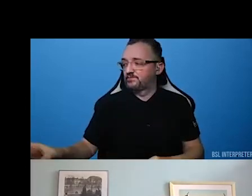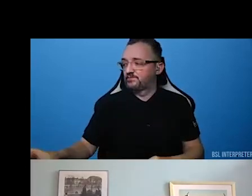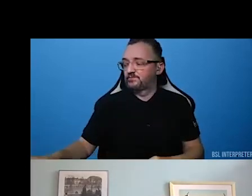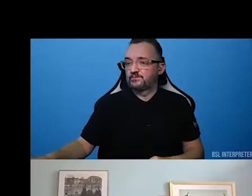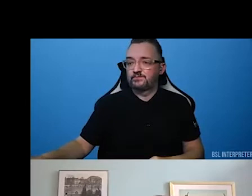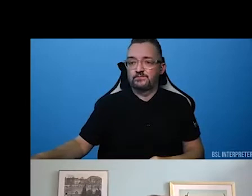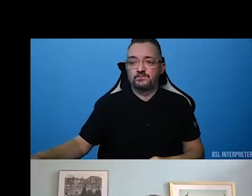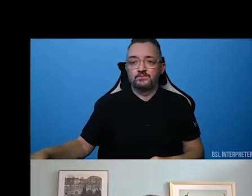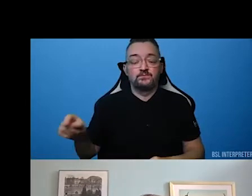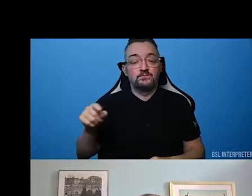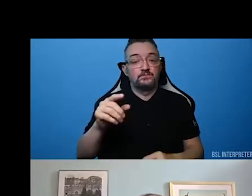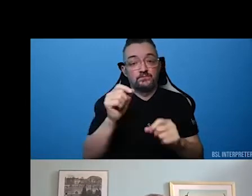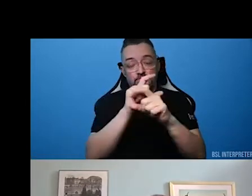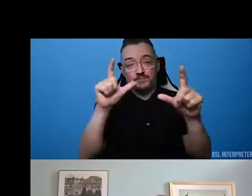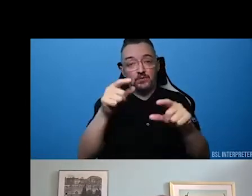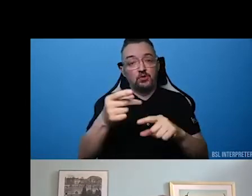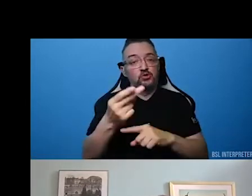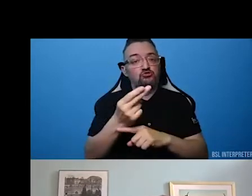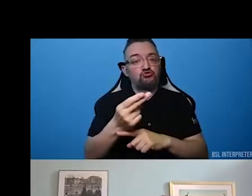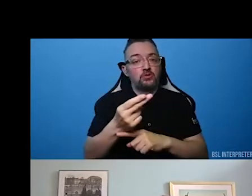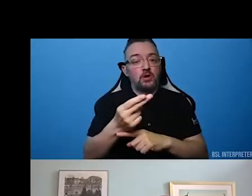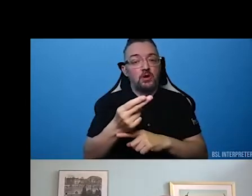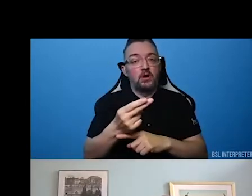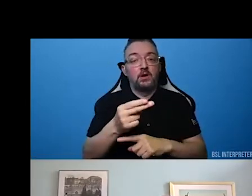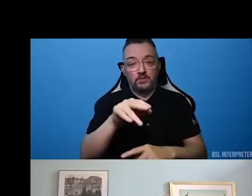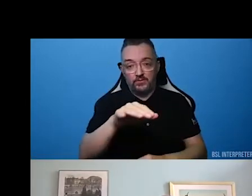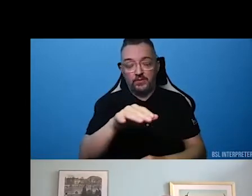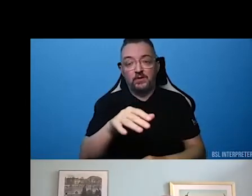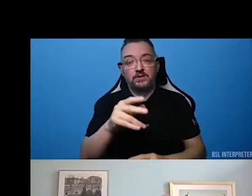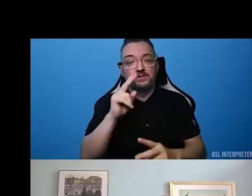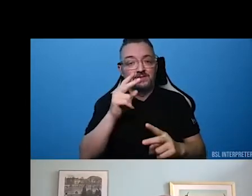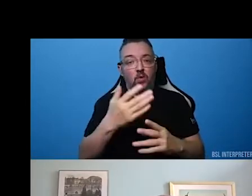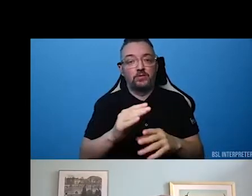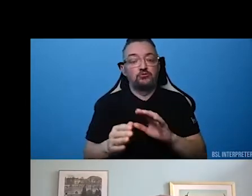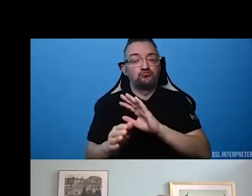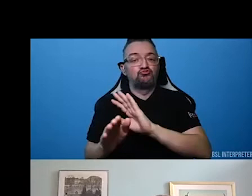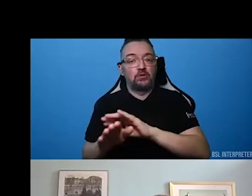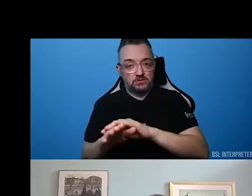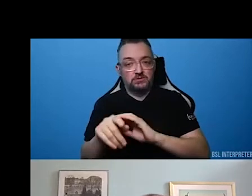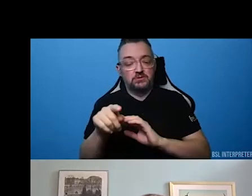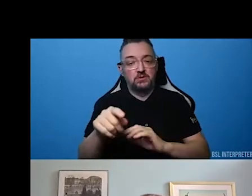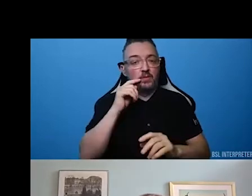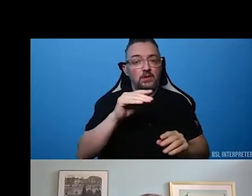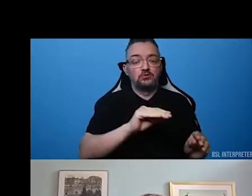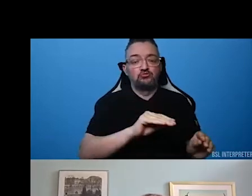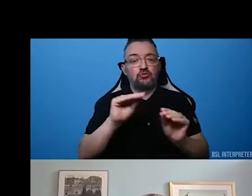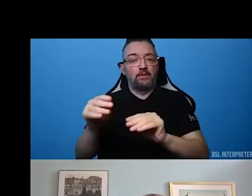So the image of the the sugar pan there I've given you on the right hand side would have been transported from Falkirk